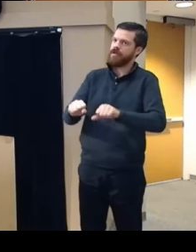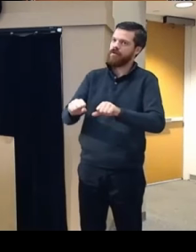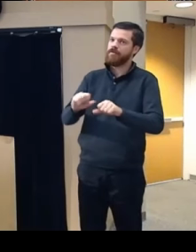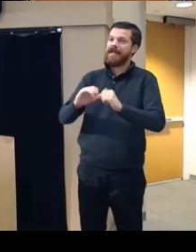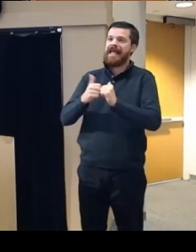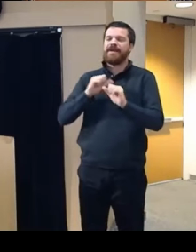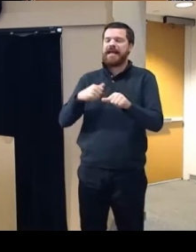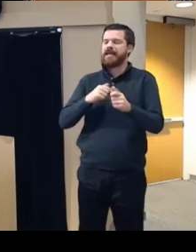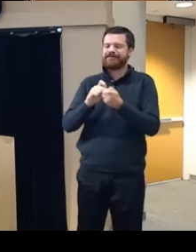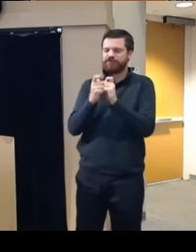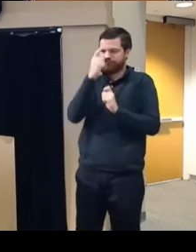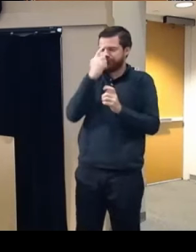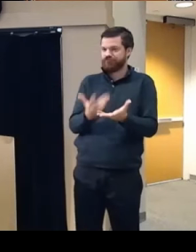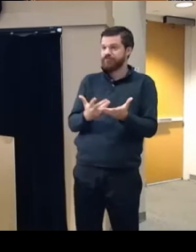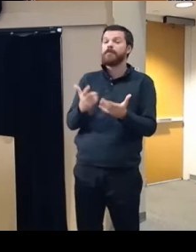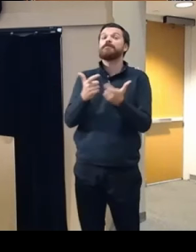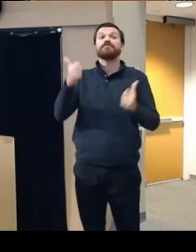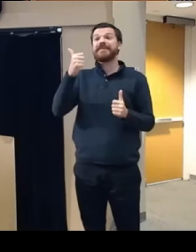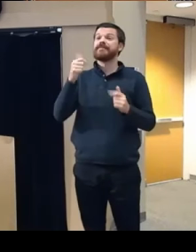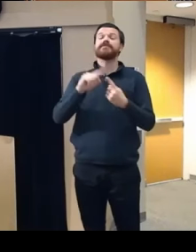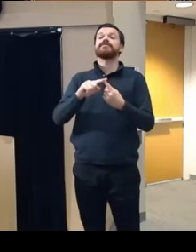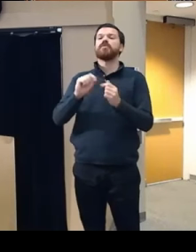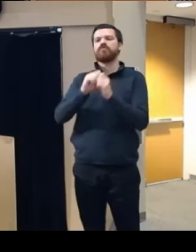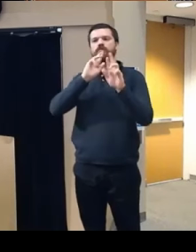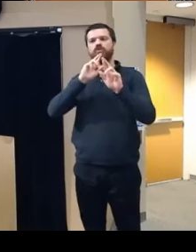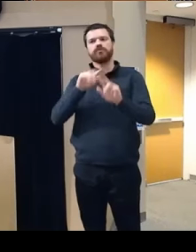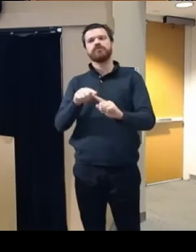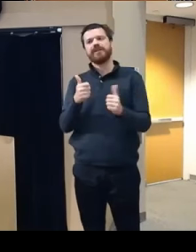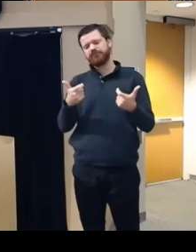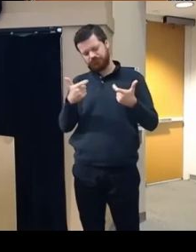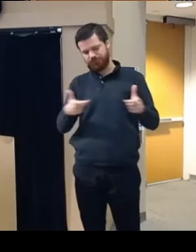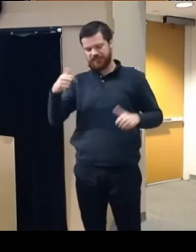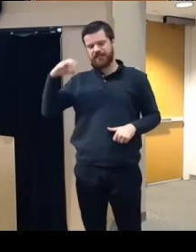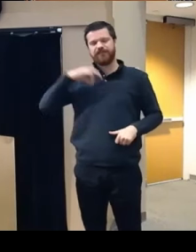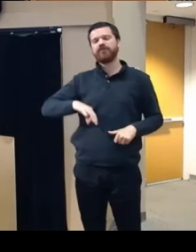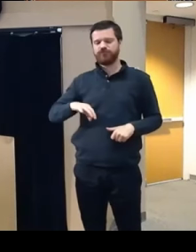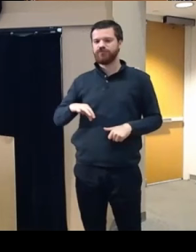the biggest Advantage is definitely on the reporting end so one of the hardest things